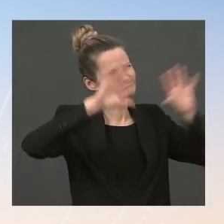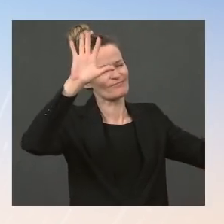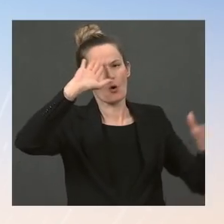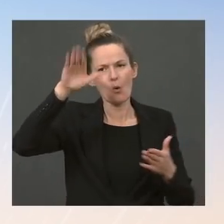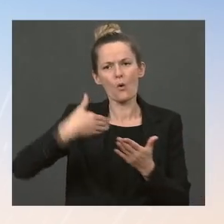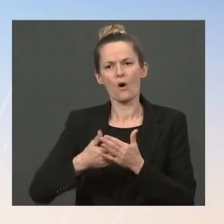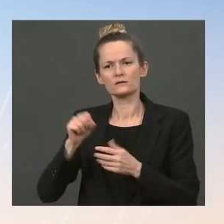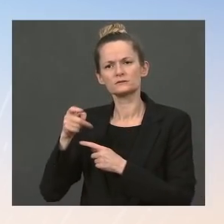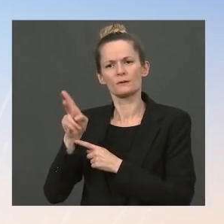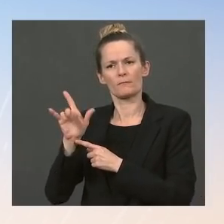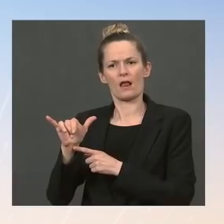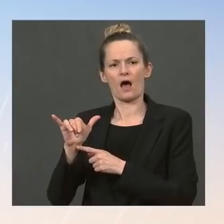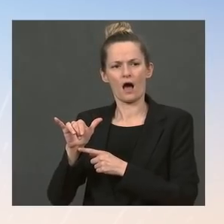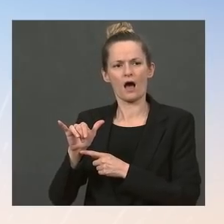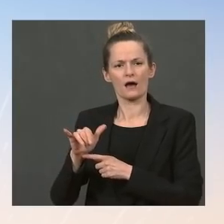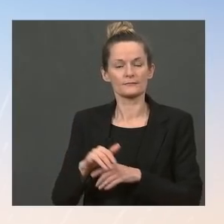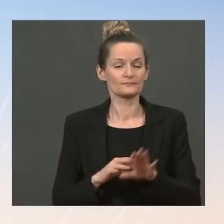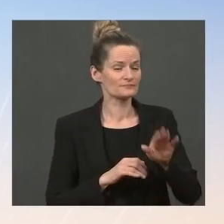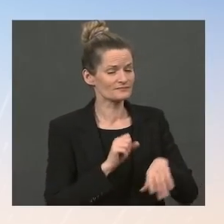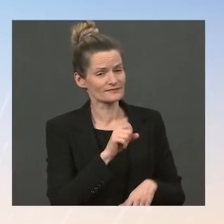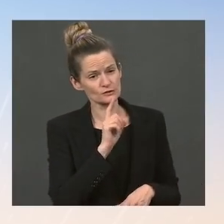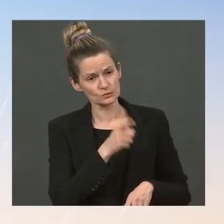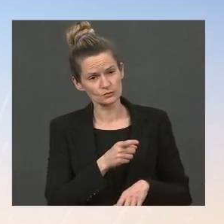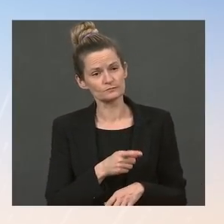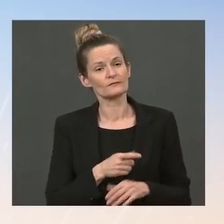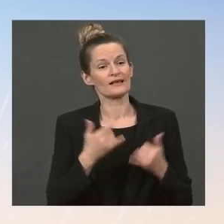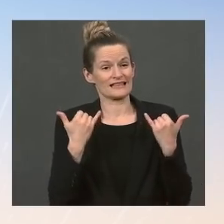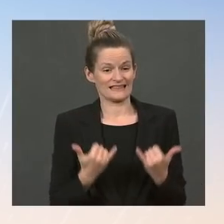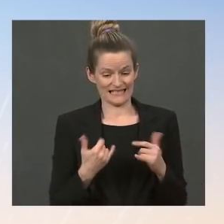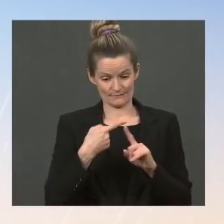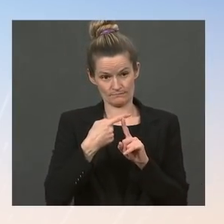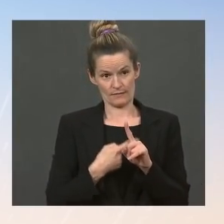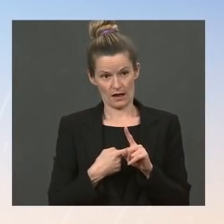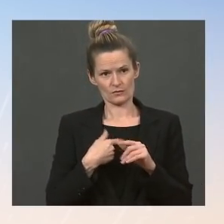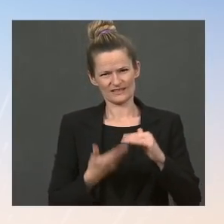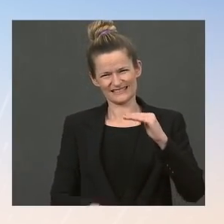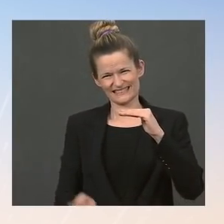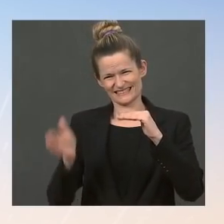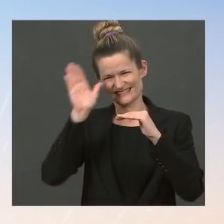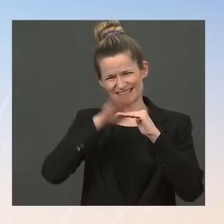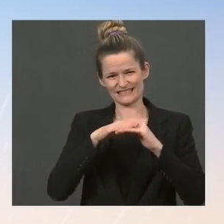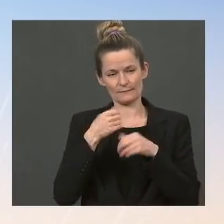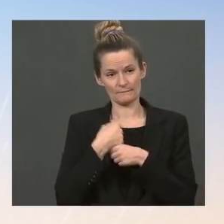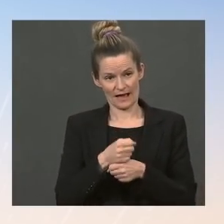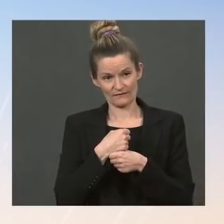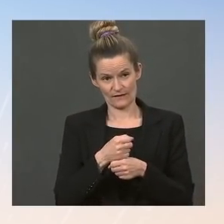this month by 50 percent. In early August, we were distributing an average of 100,000 doses per week.